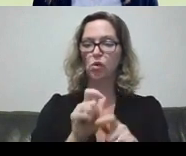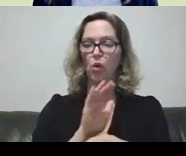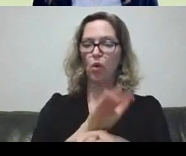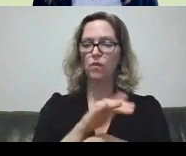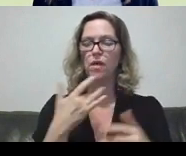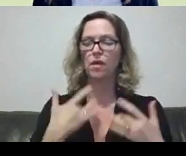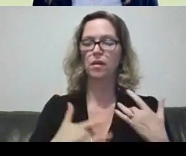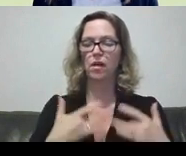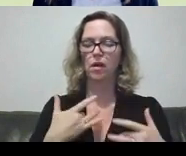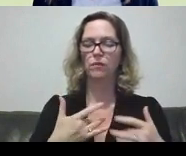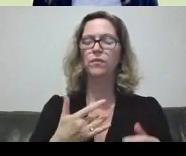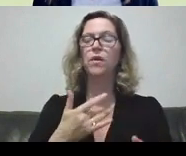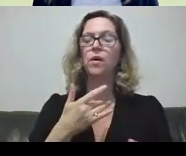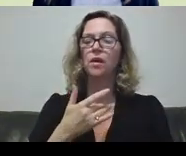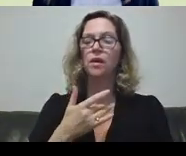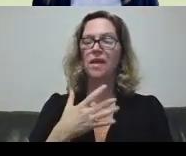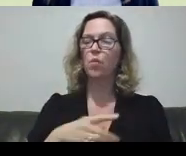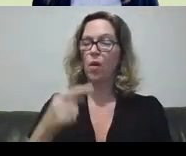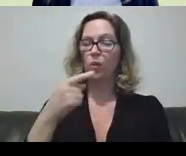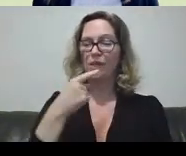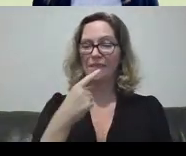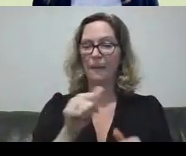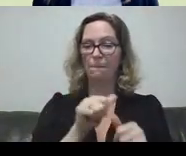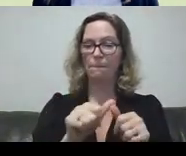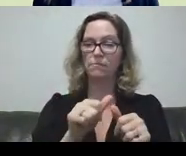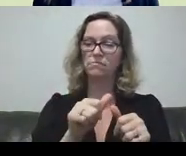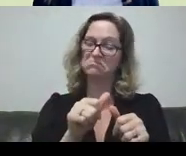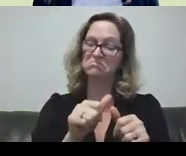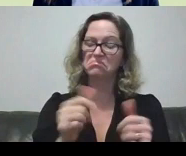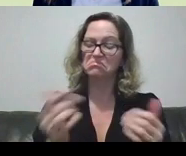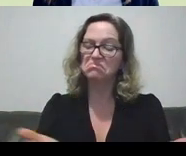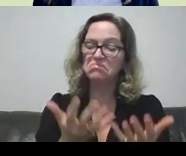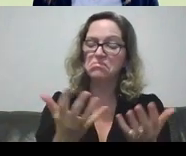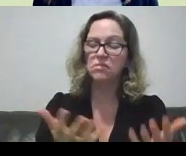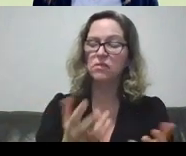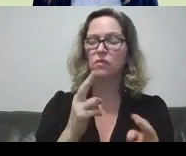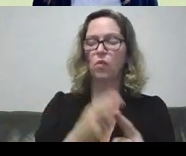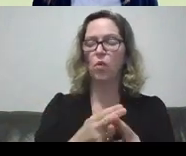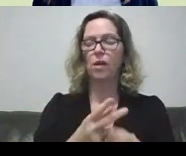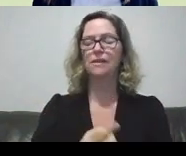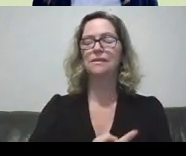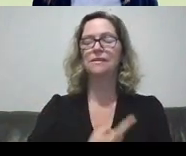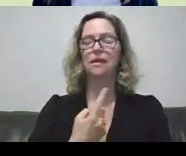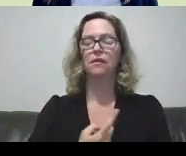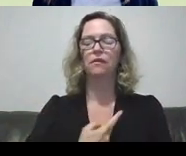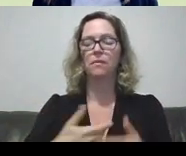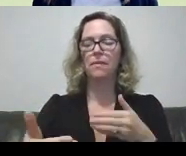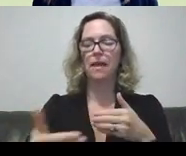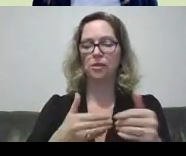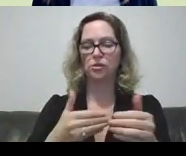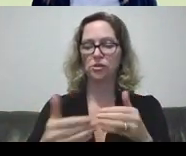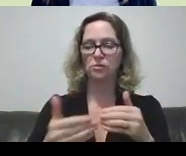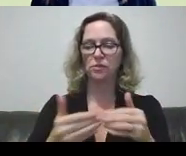consider self-management the self-management guide is the go-to document for self-managers and for anyone considering